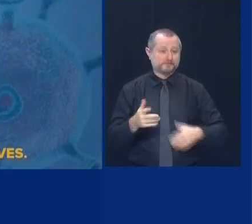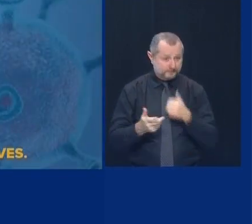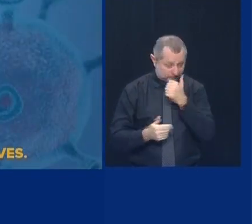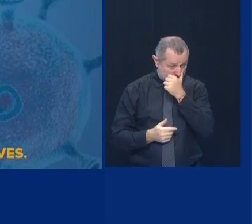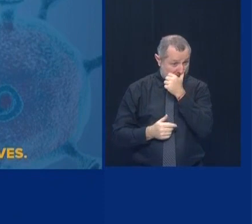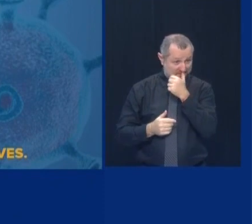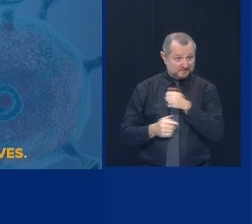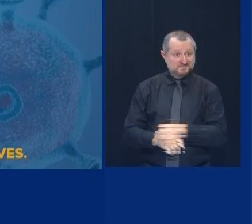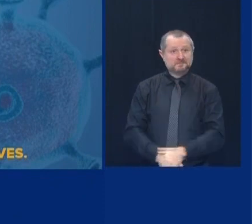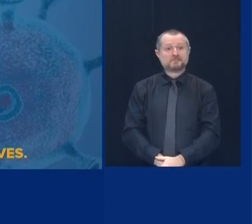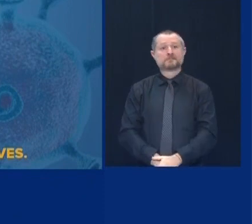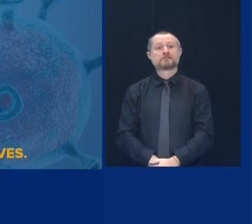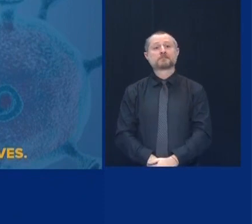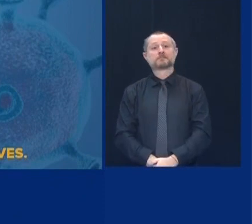STUDENTS ARE LESS RESPONSIBLE